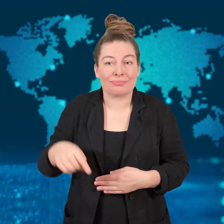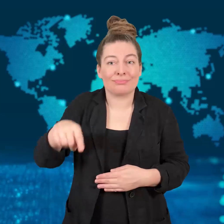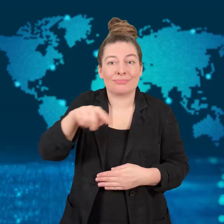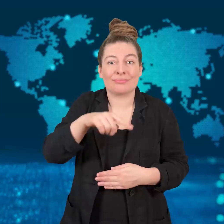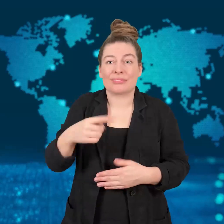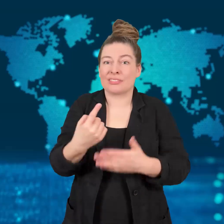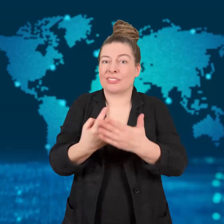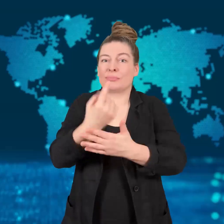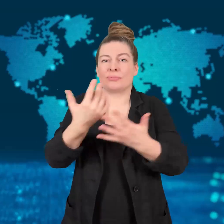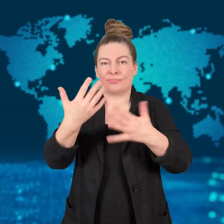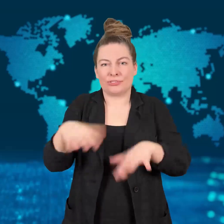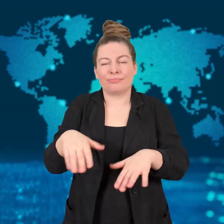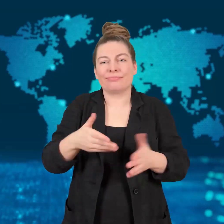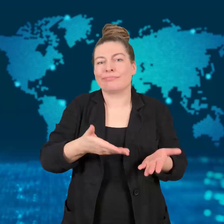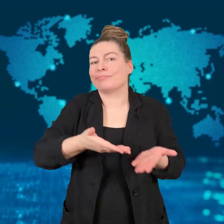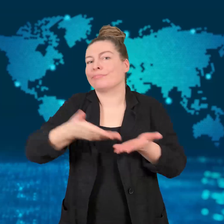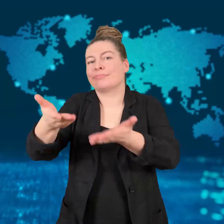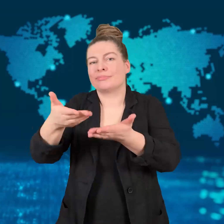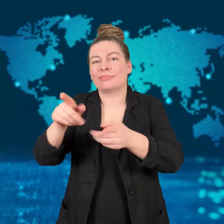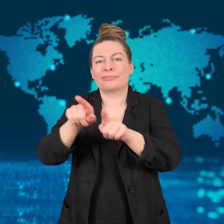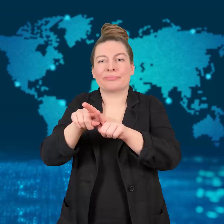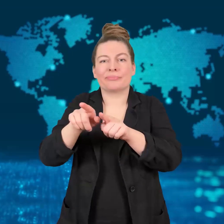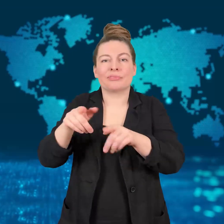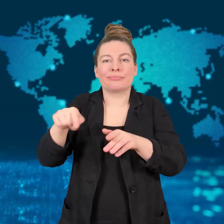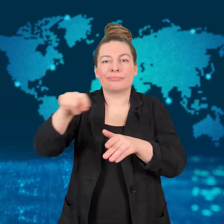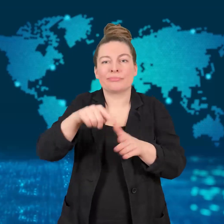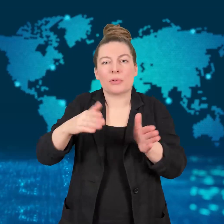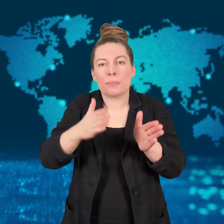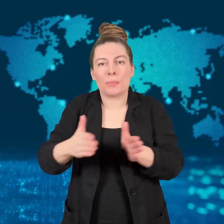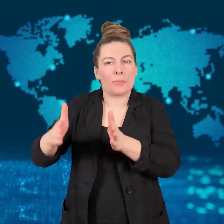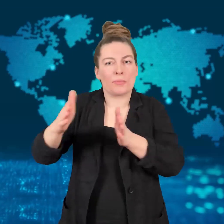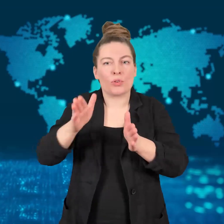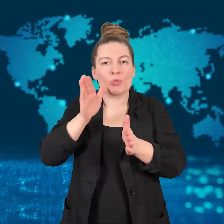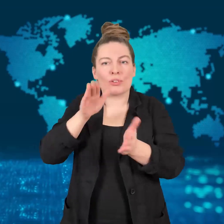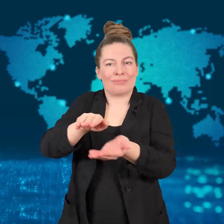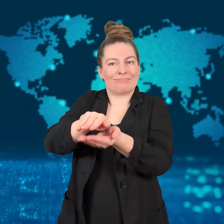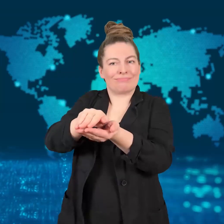but later a hospital confirmed other people